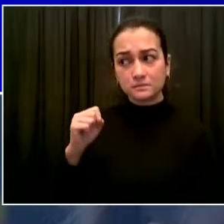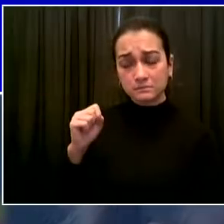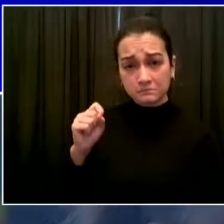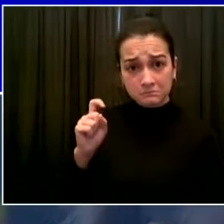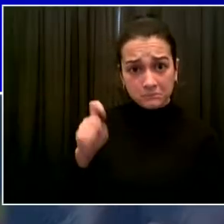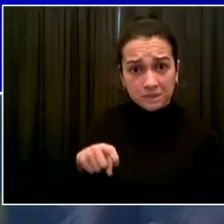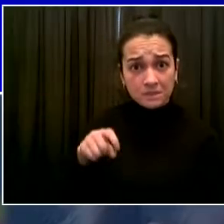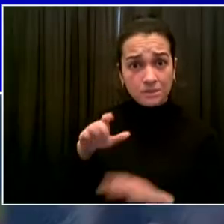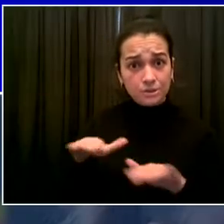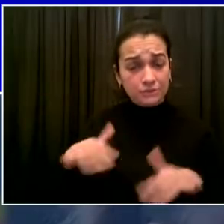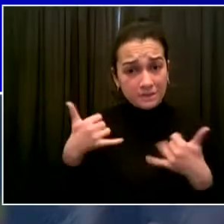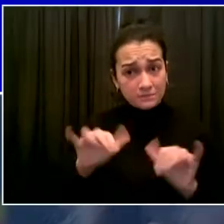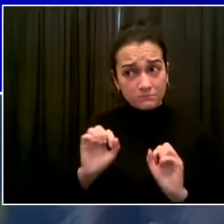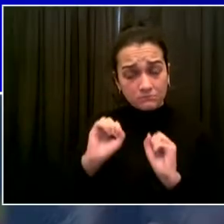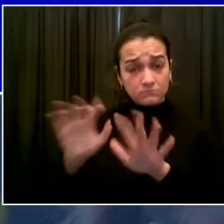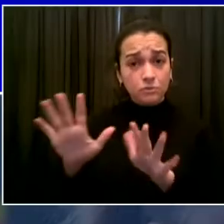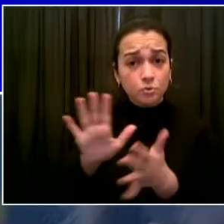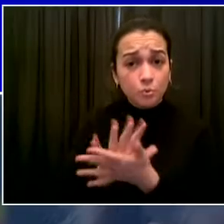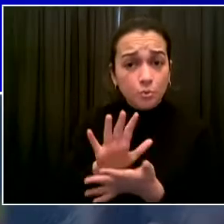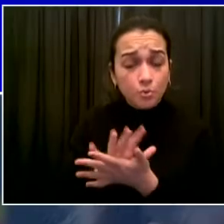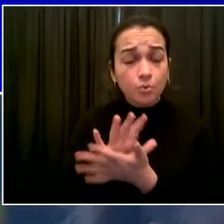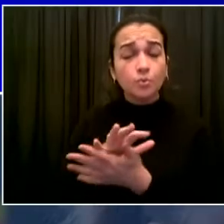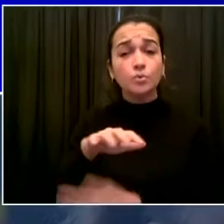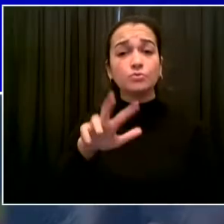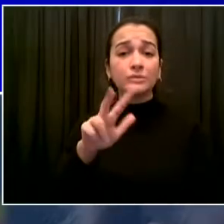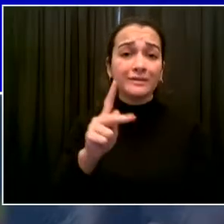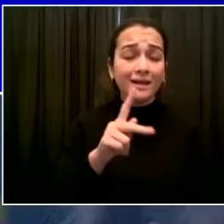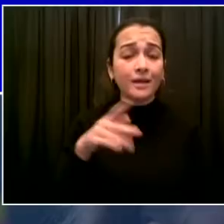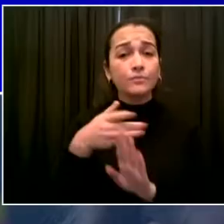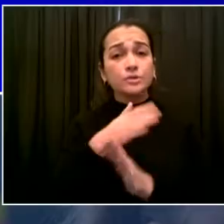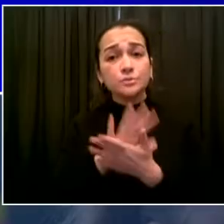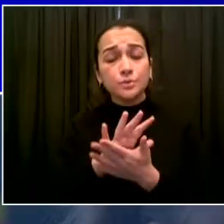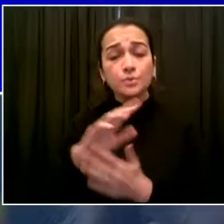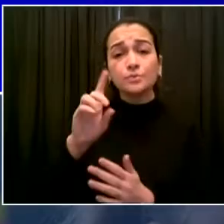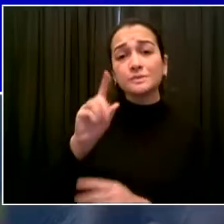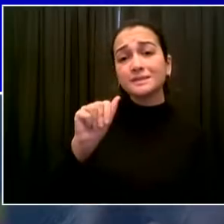PROGRAMS TO KEEP GOING FOR ALL THE GREAT REASONS THAT PARENTS PUT THEIR KIDS IN THE PROGRAM TO